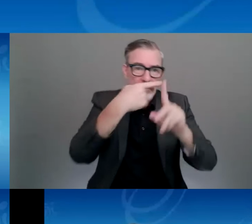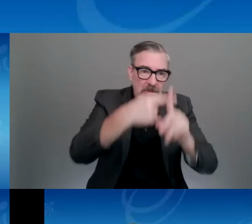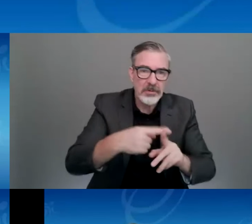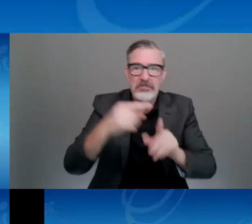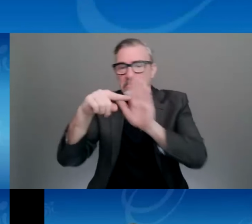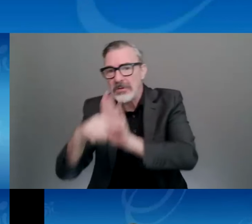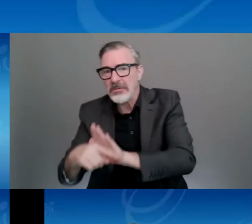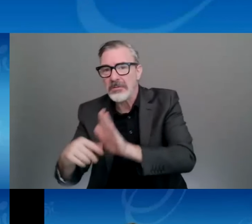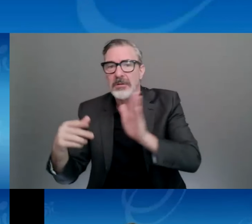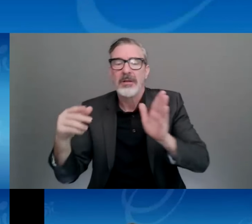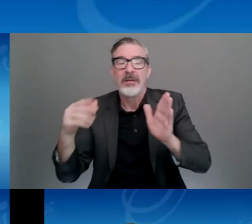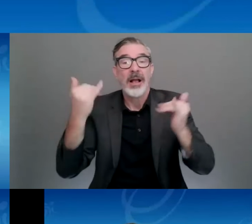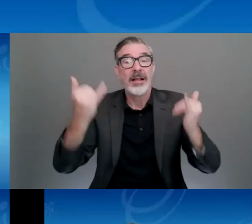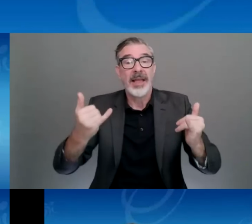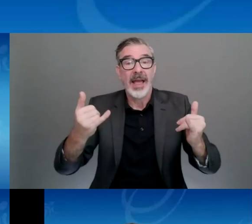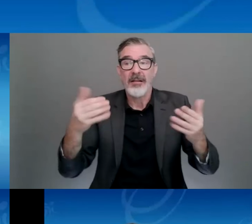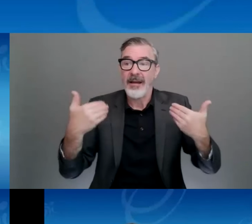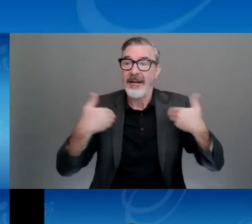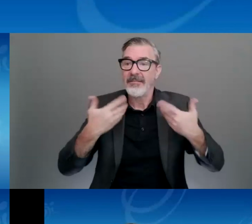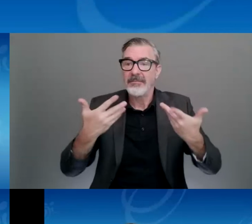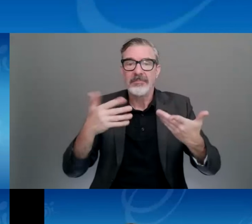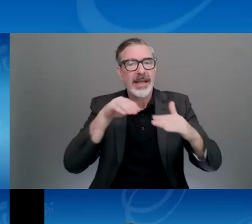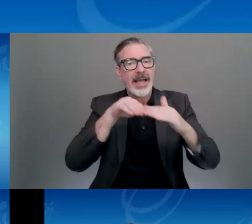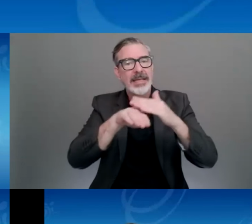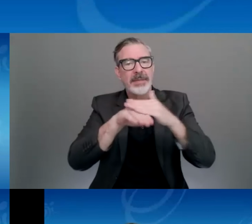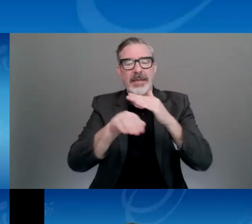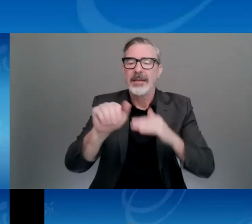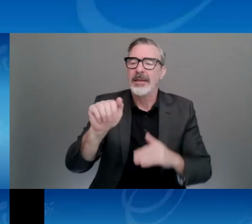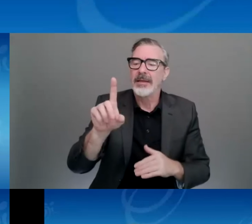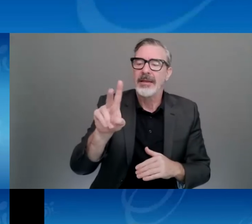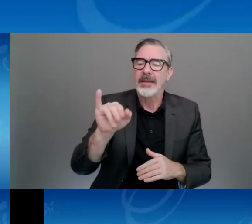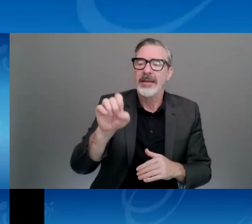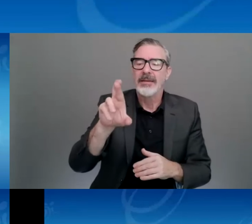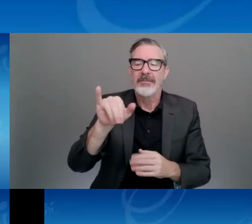into an Accessibility Advisory Committee that have voices from people